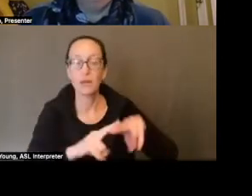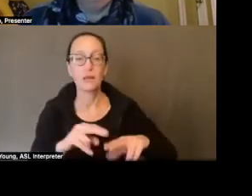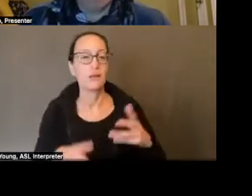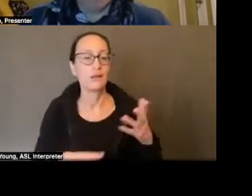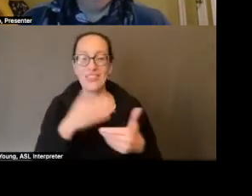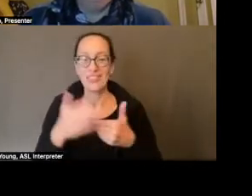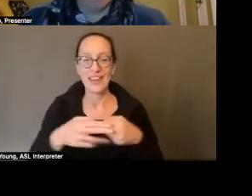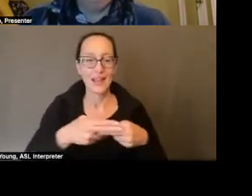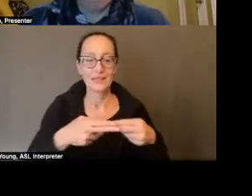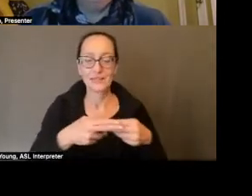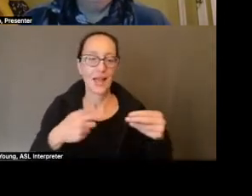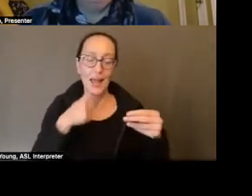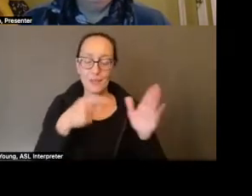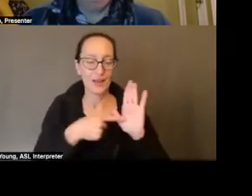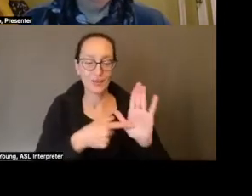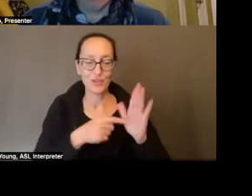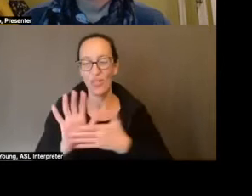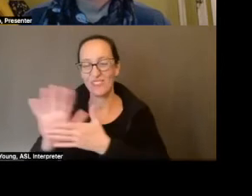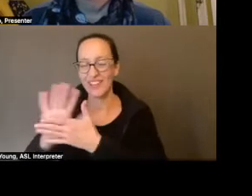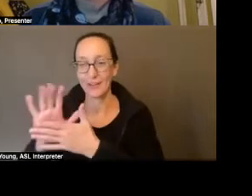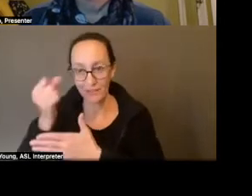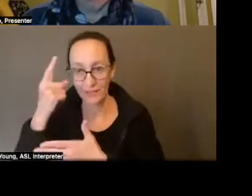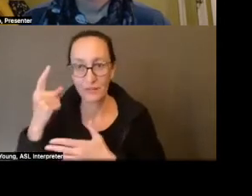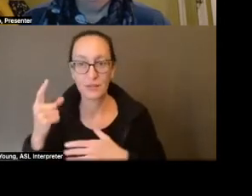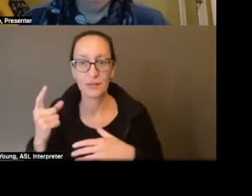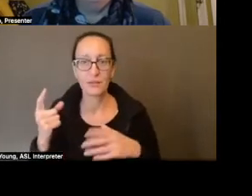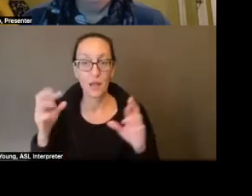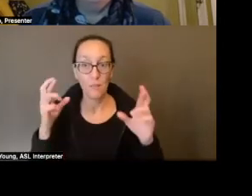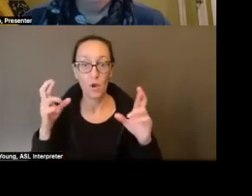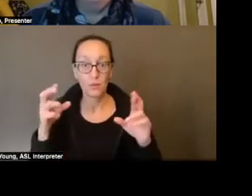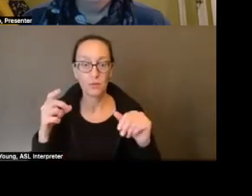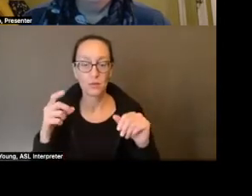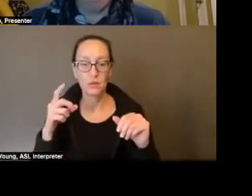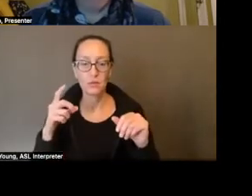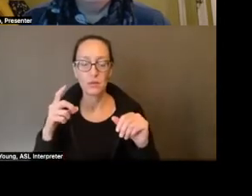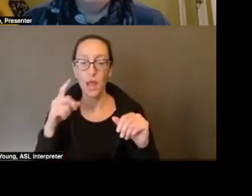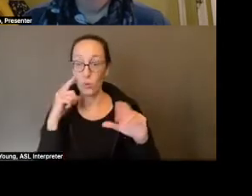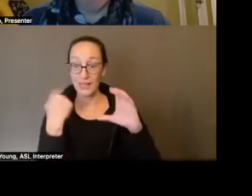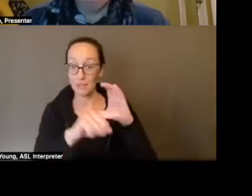I'm not going to play the video, but hoping you'll get an email with the link, and it's a YouTube video,